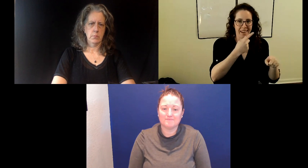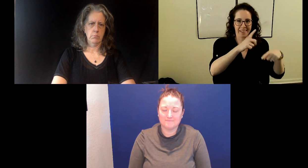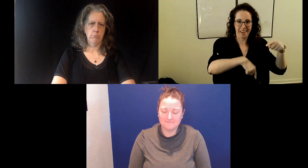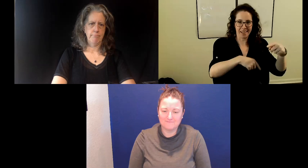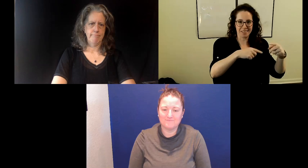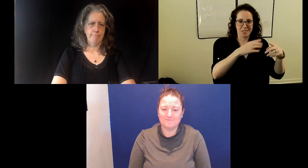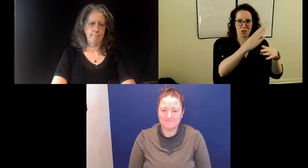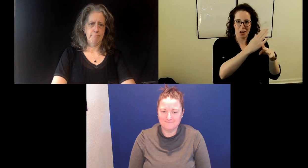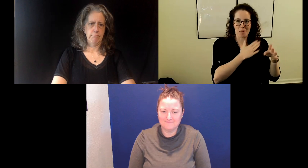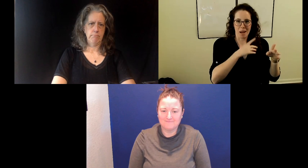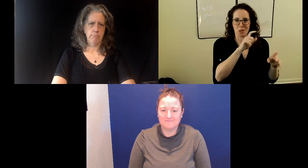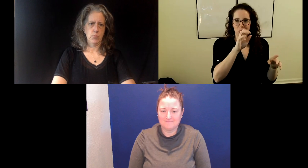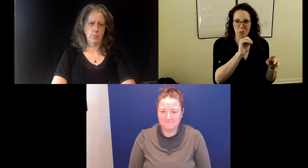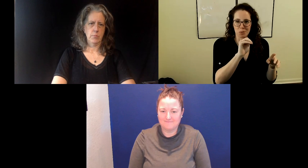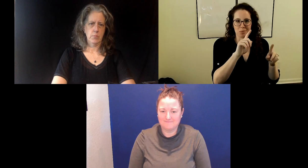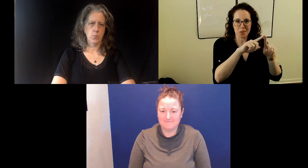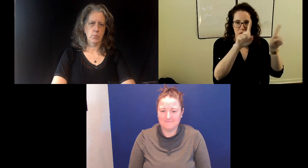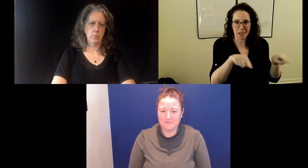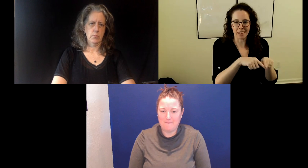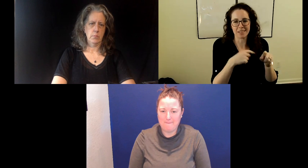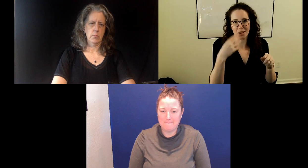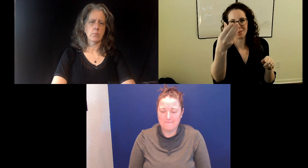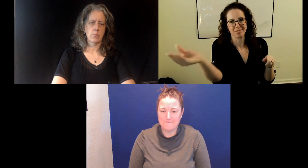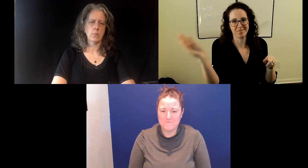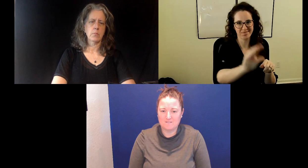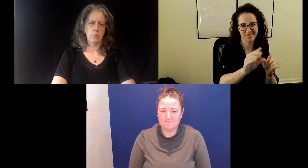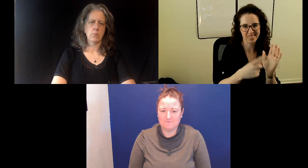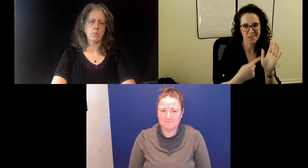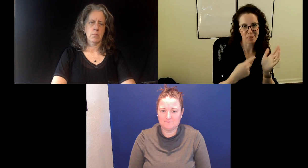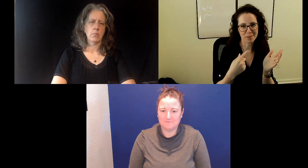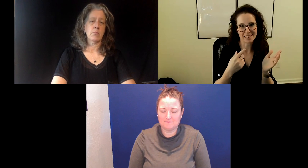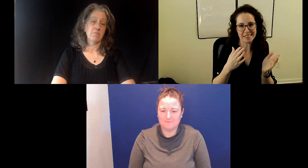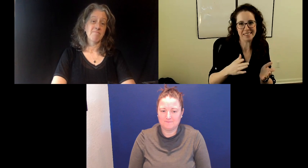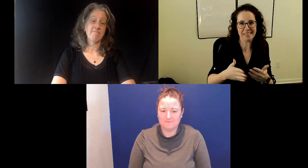that but with not having the webcam wouldn't work that way so having a webcam i can just connect it